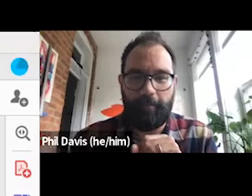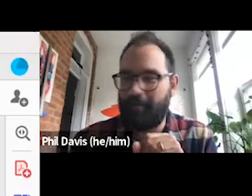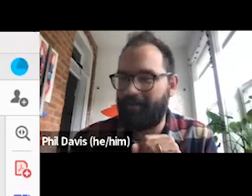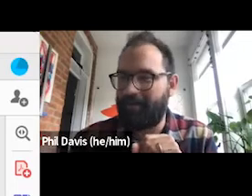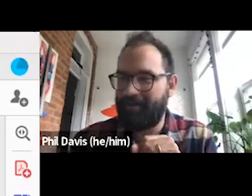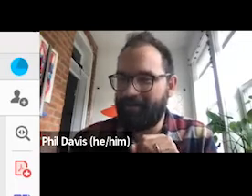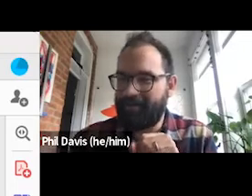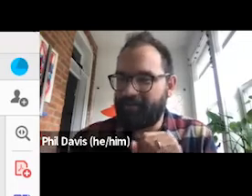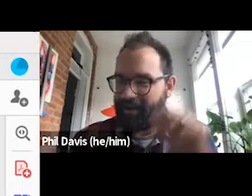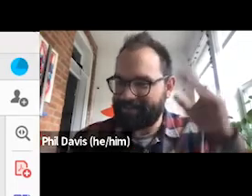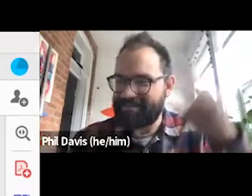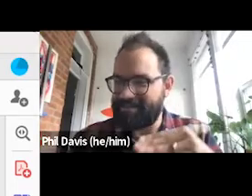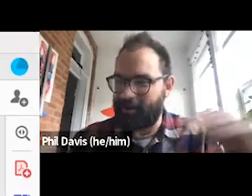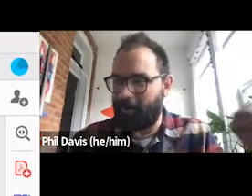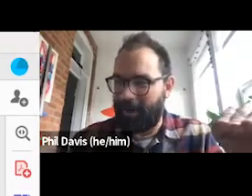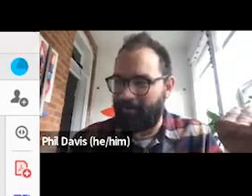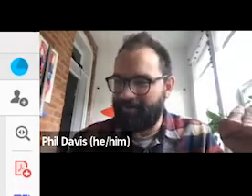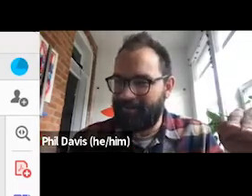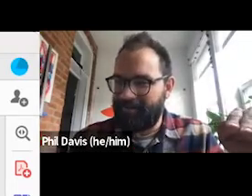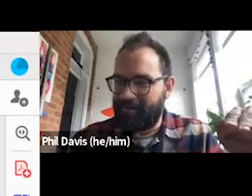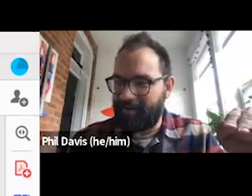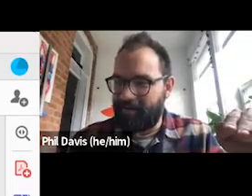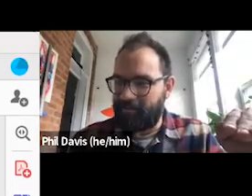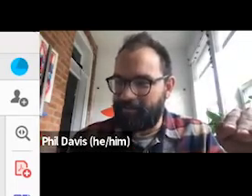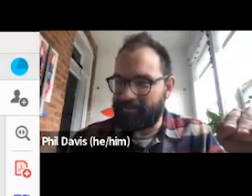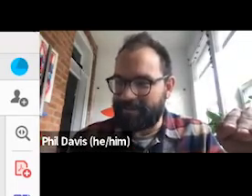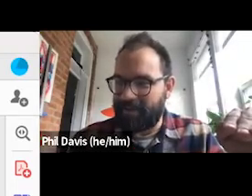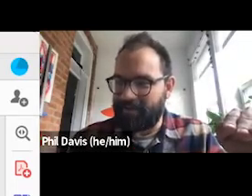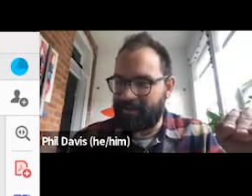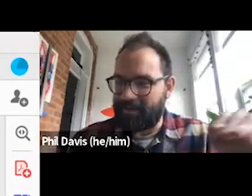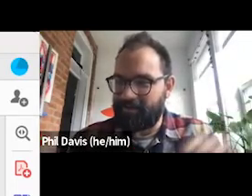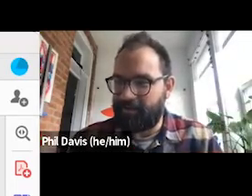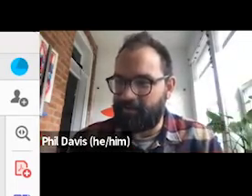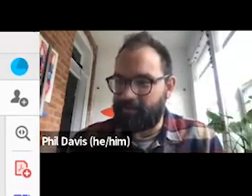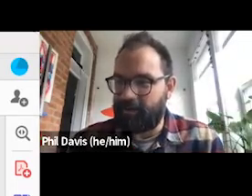It has to zero out. That's the idea.